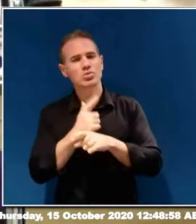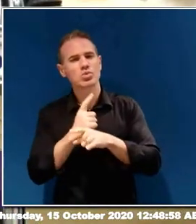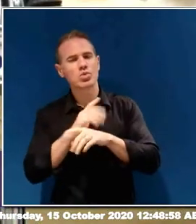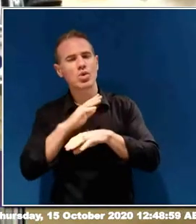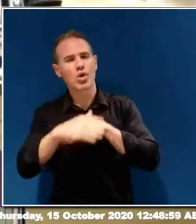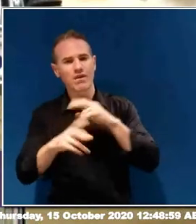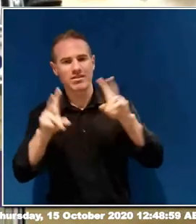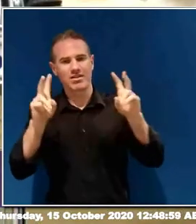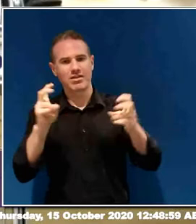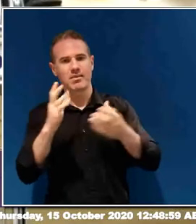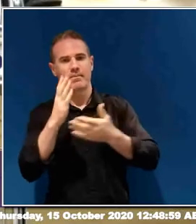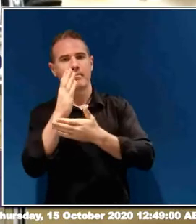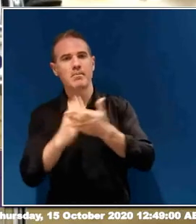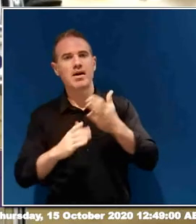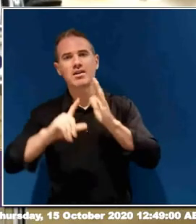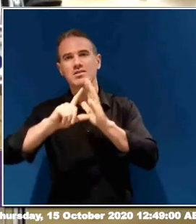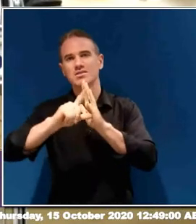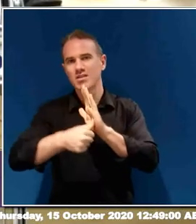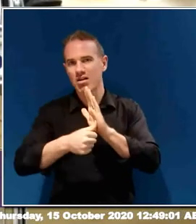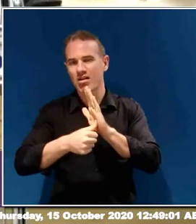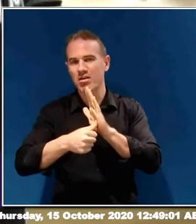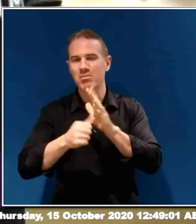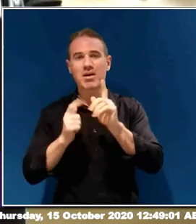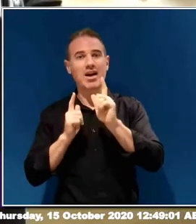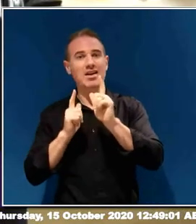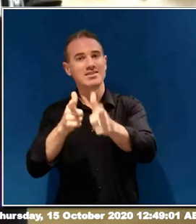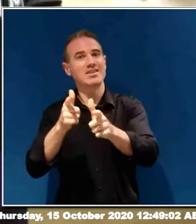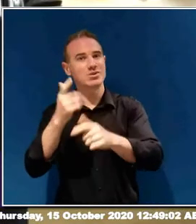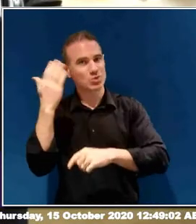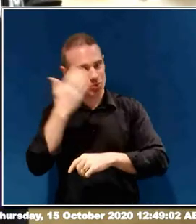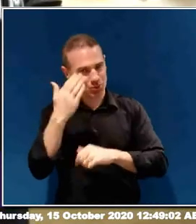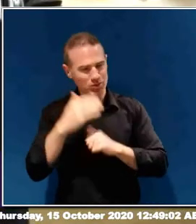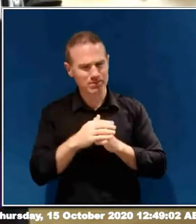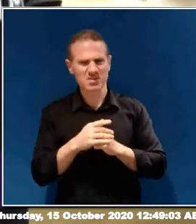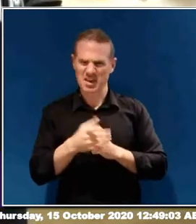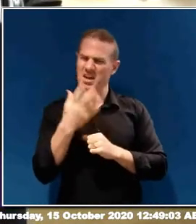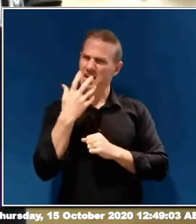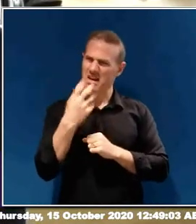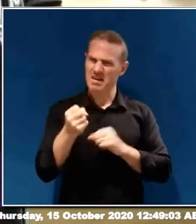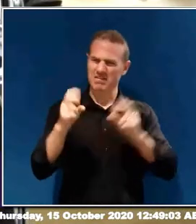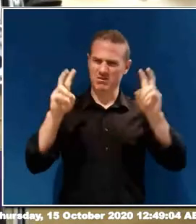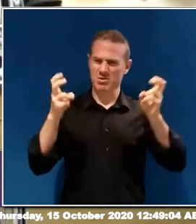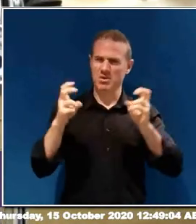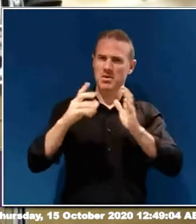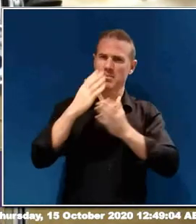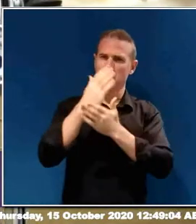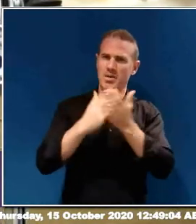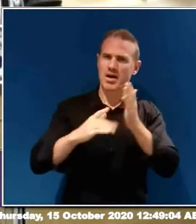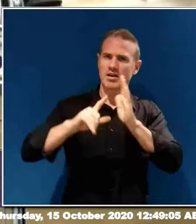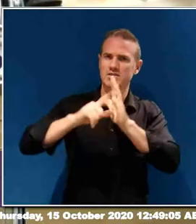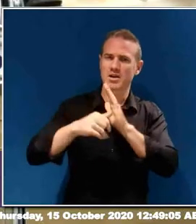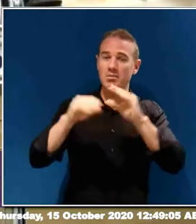that there's a part-time educational program guidelines 2020 of this year.